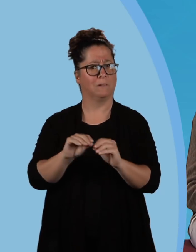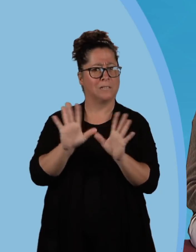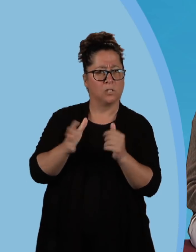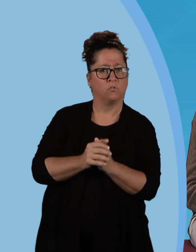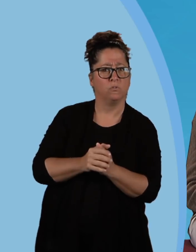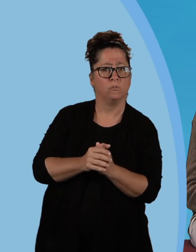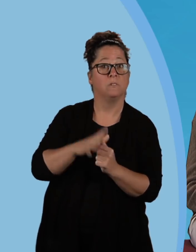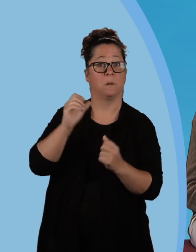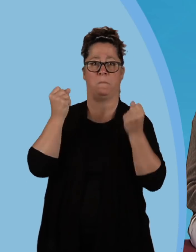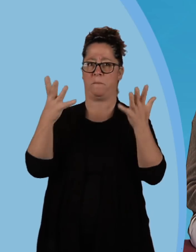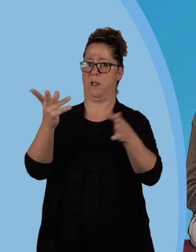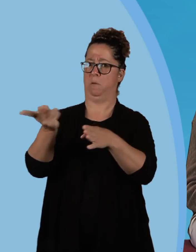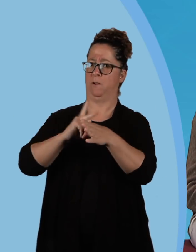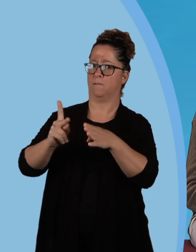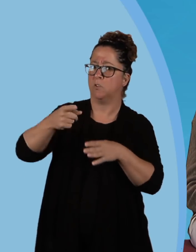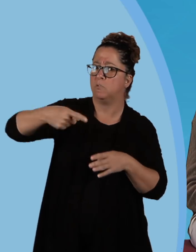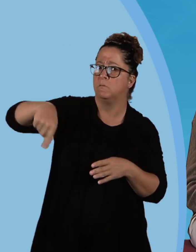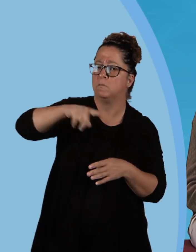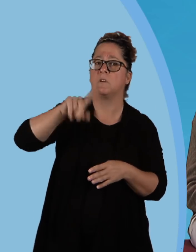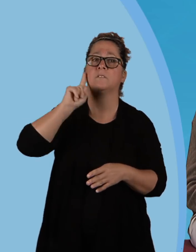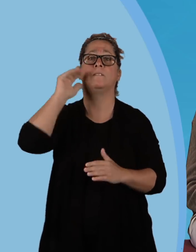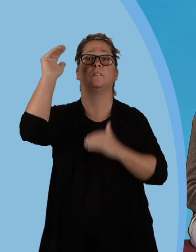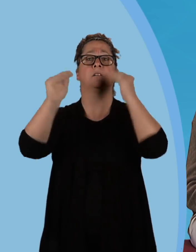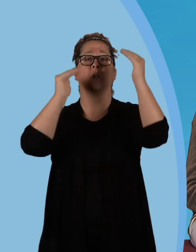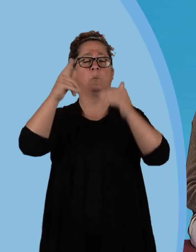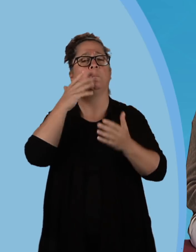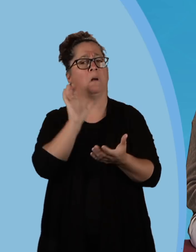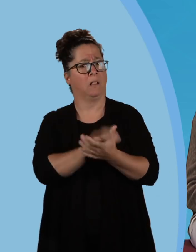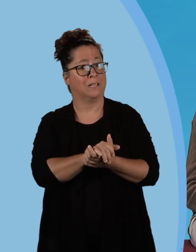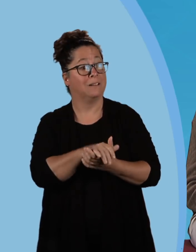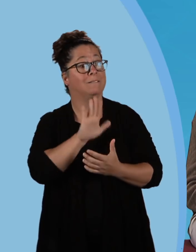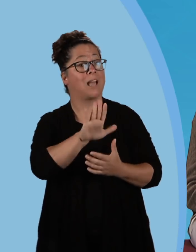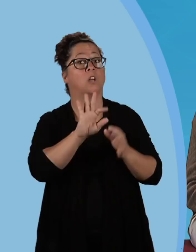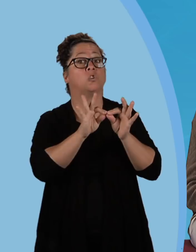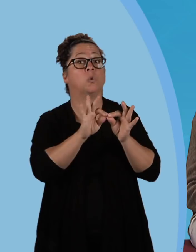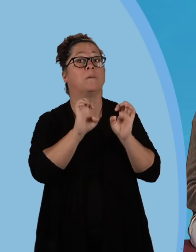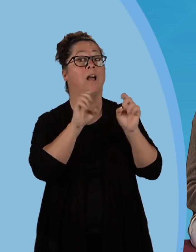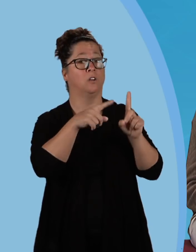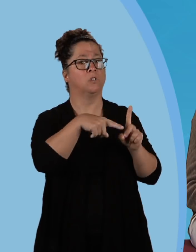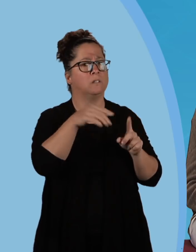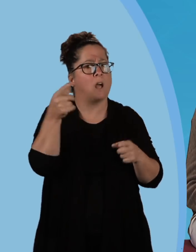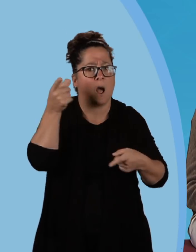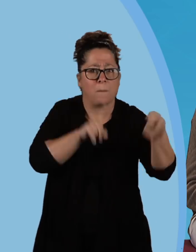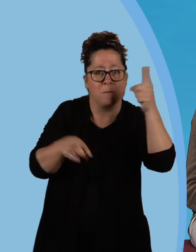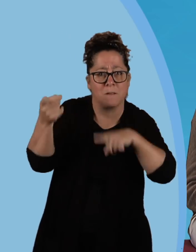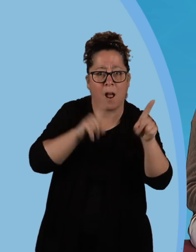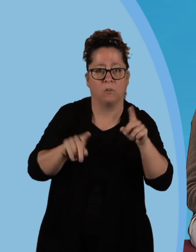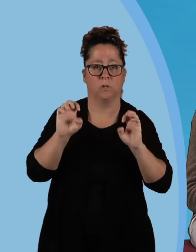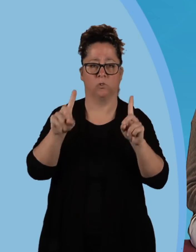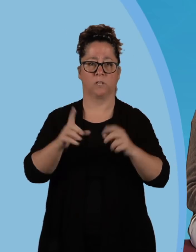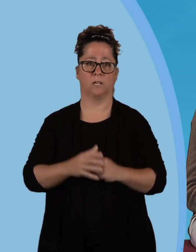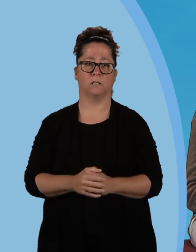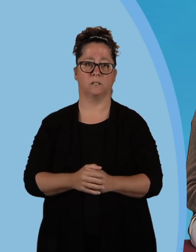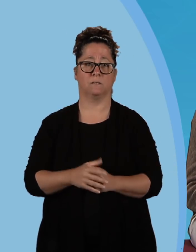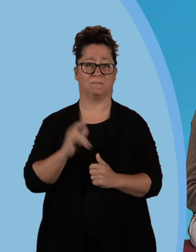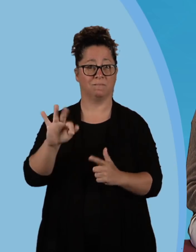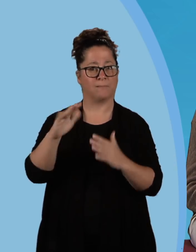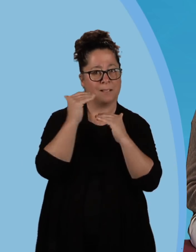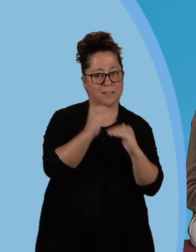that an interpreted education is a compromised education, that it is limited. And part of that is because interpreting